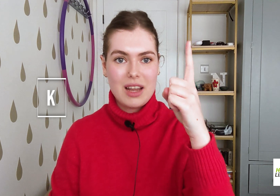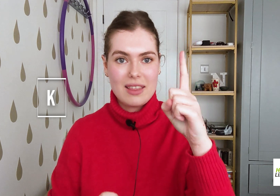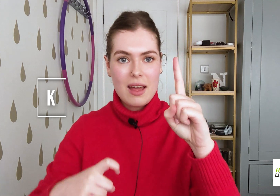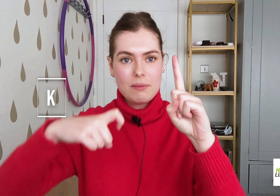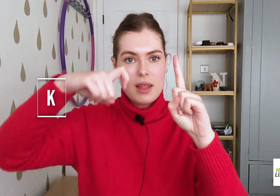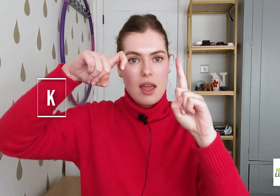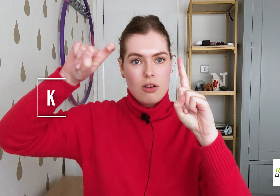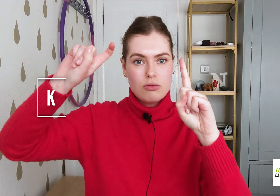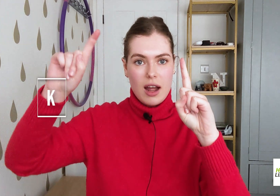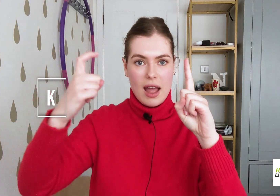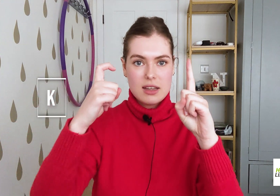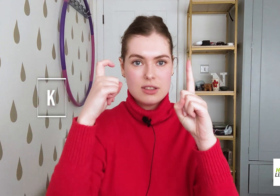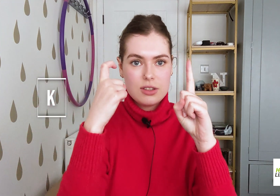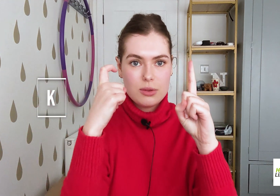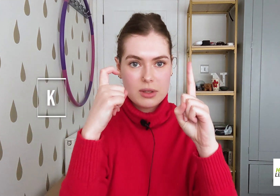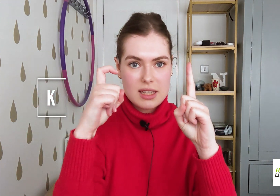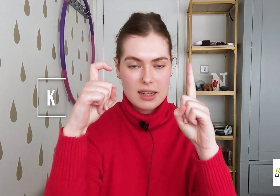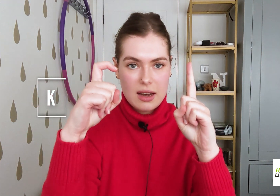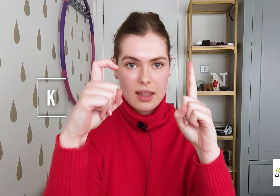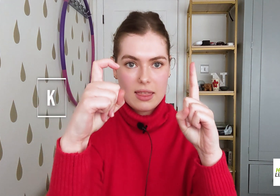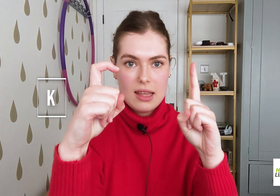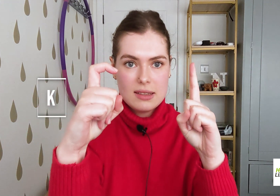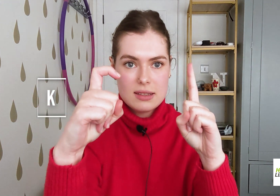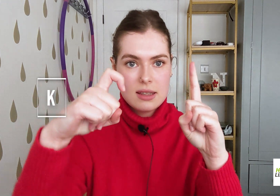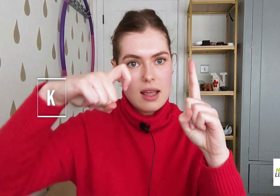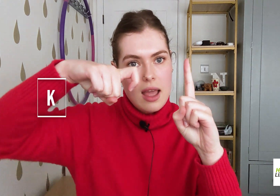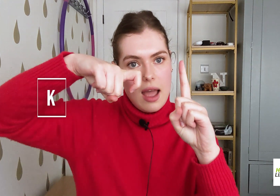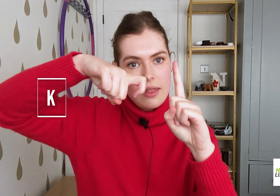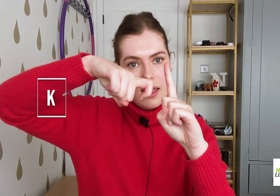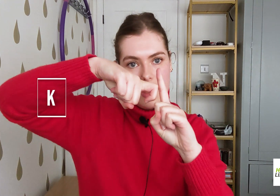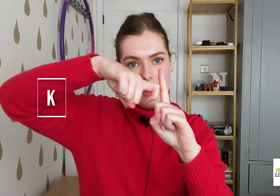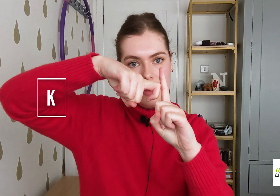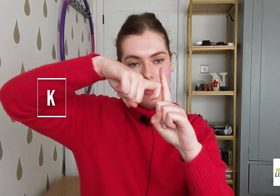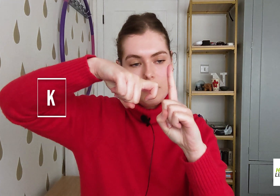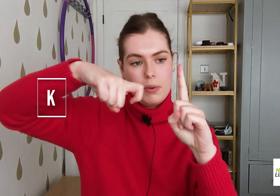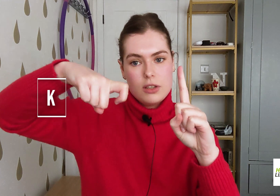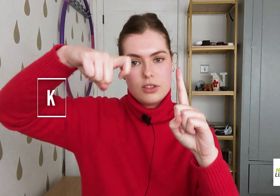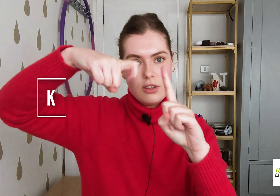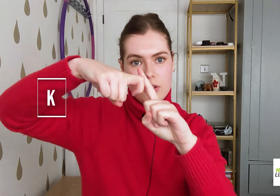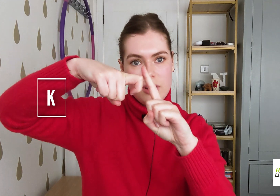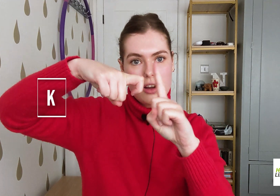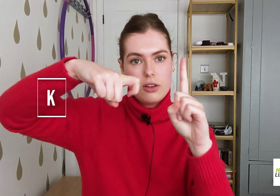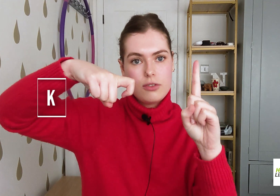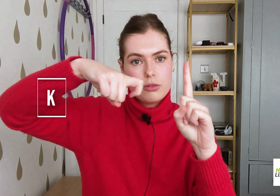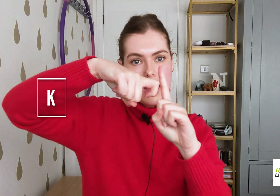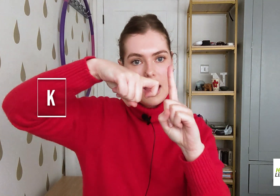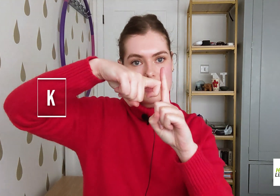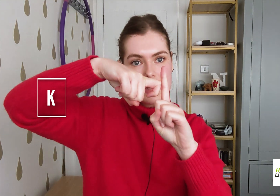like that, right hand you want it like this and then put your knuckle of your right hand